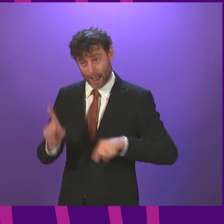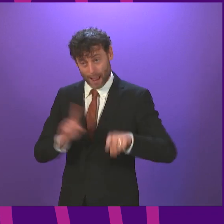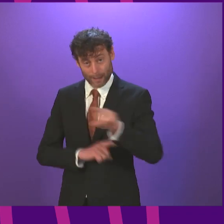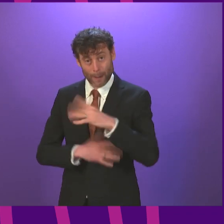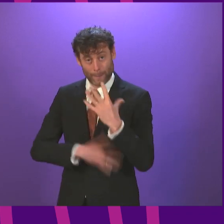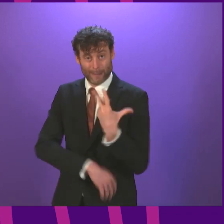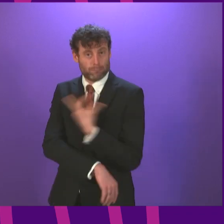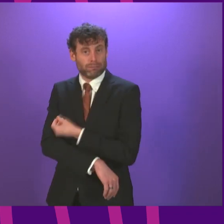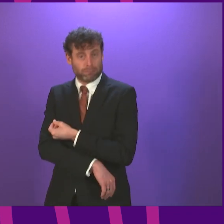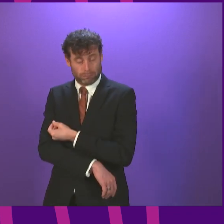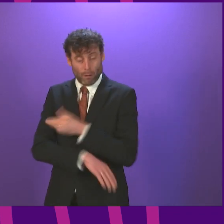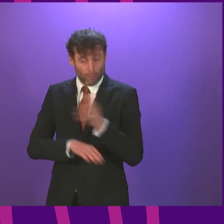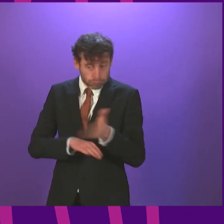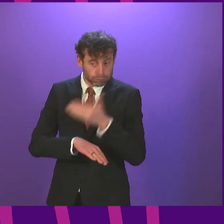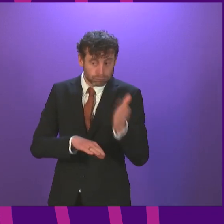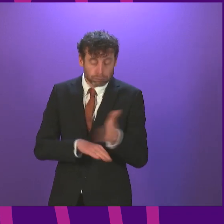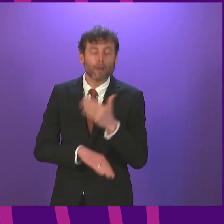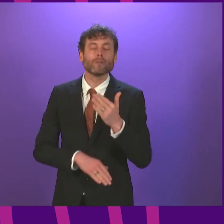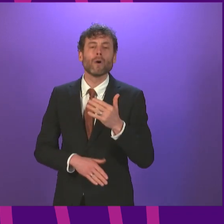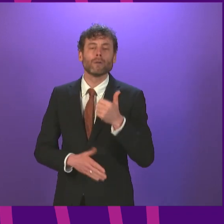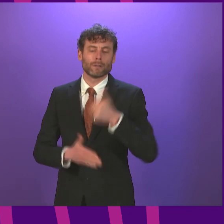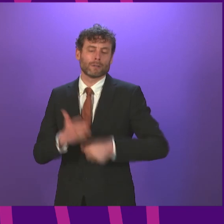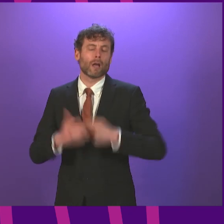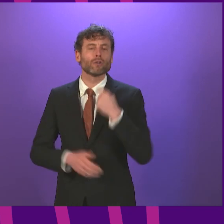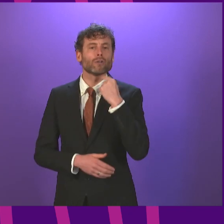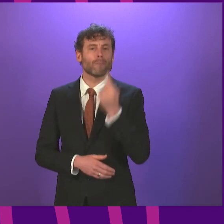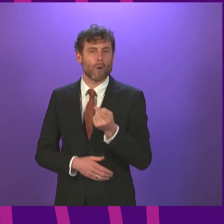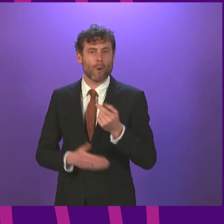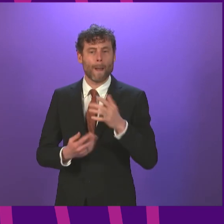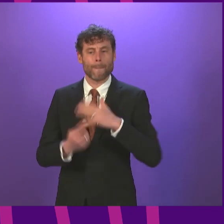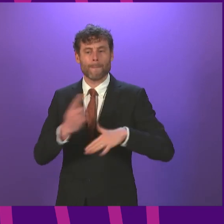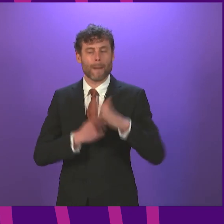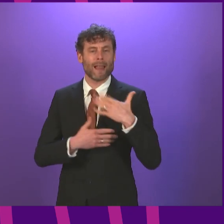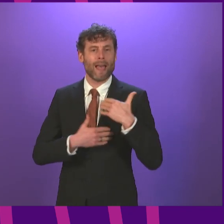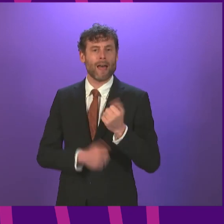From tomorrow, Public Health Scotland will make changes to its Covid dashboard to improve